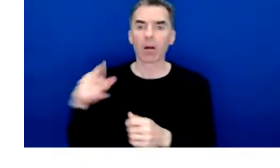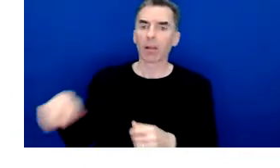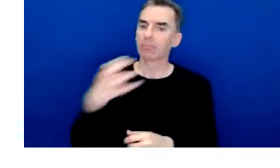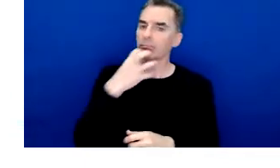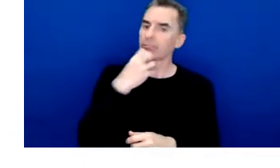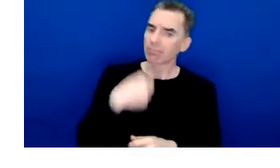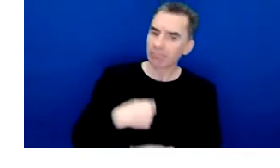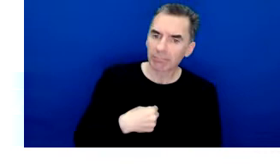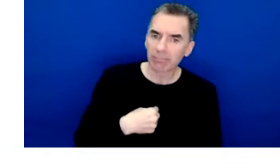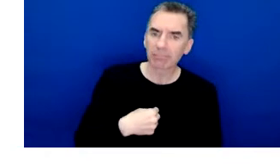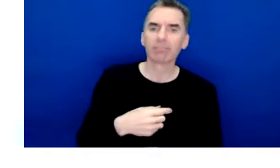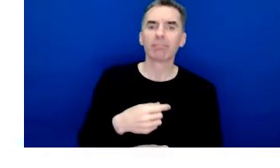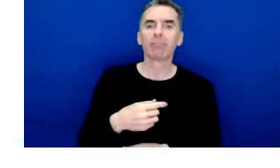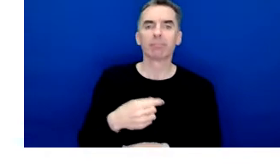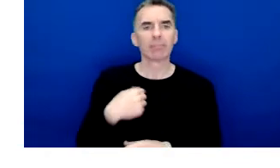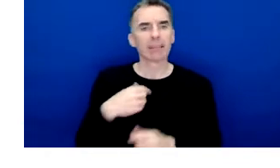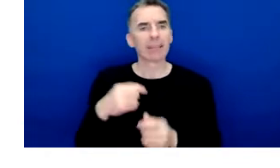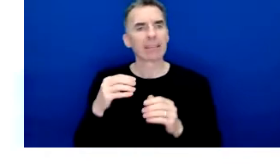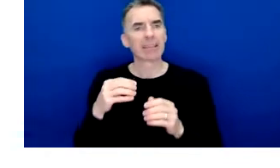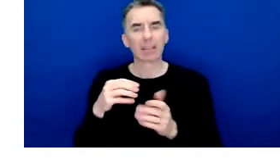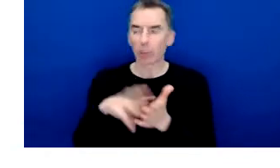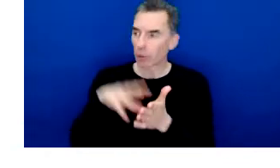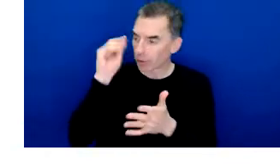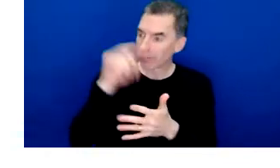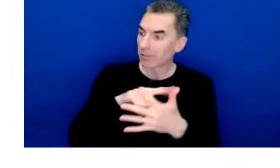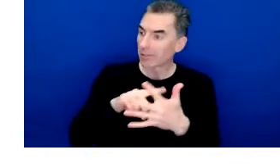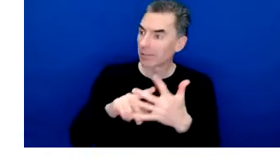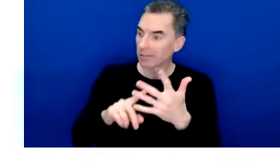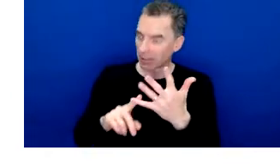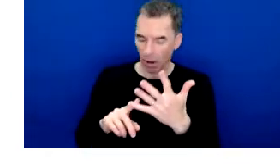abilities, everything that we were teaching in the classroom actually had purpose and meaning,